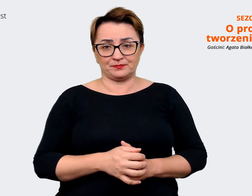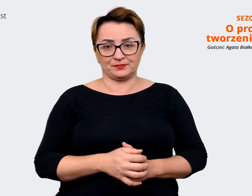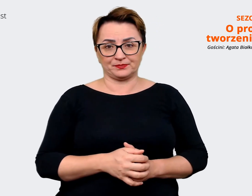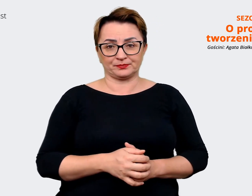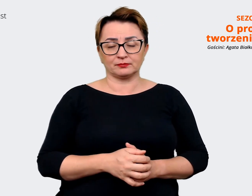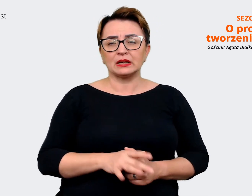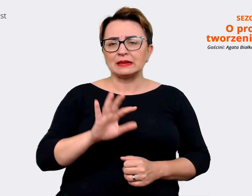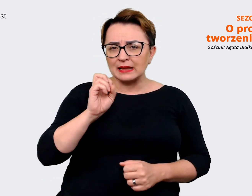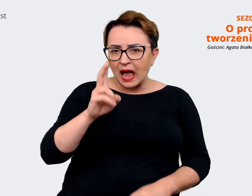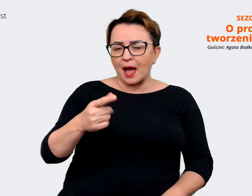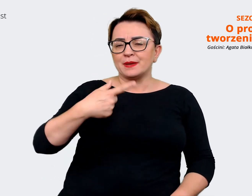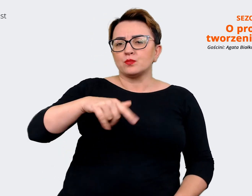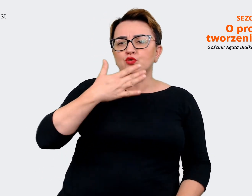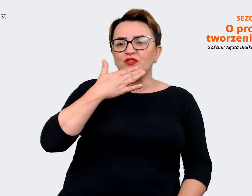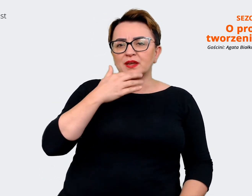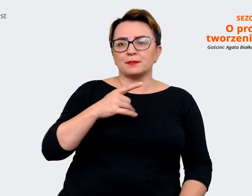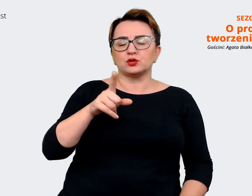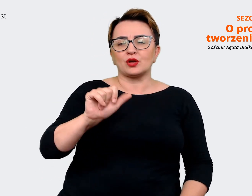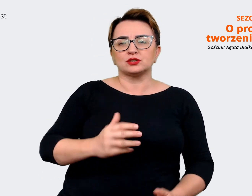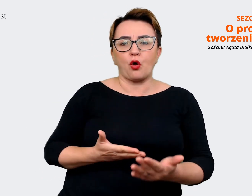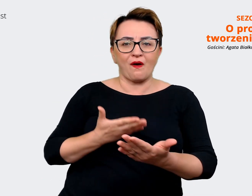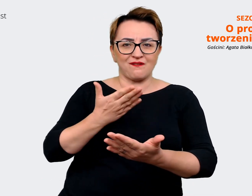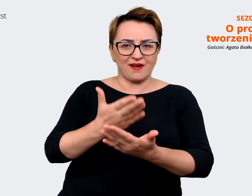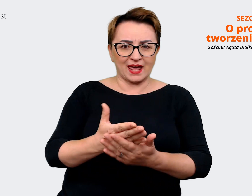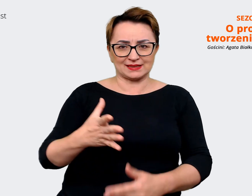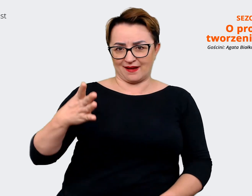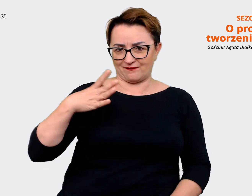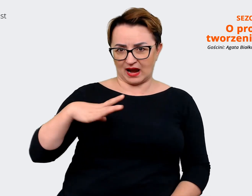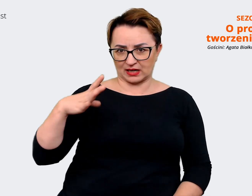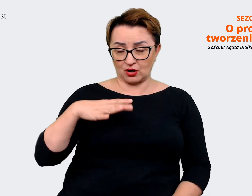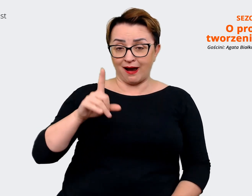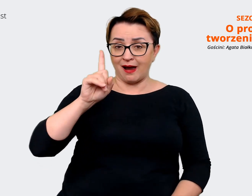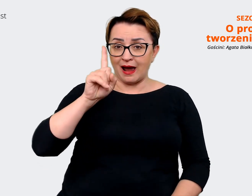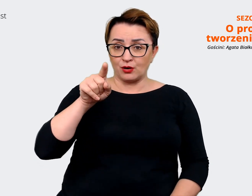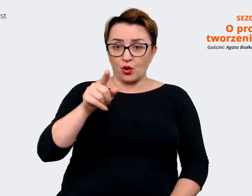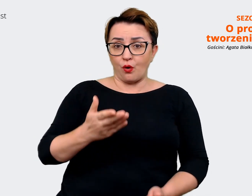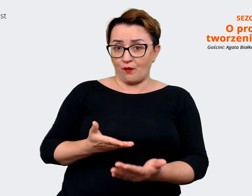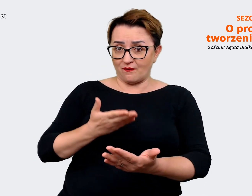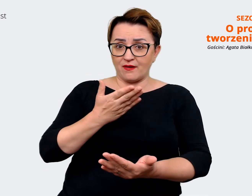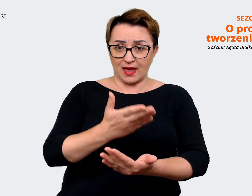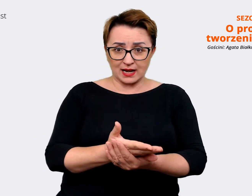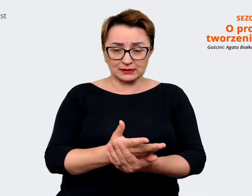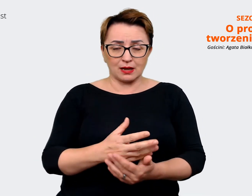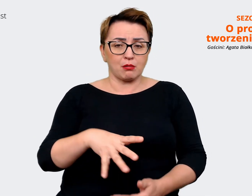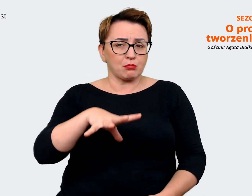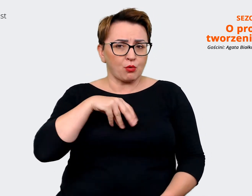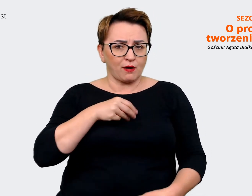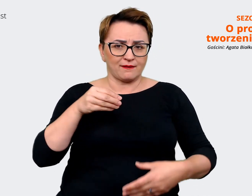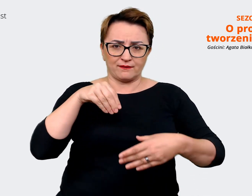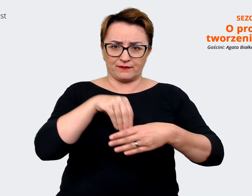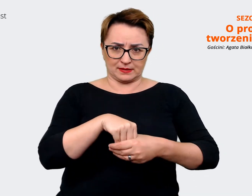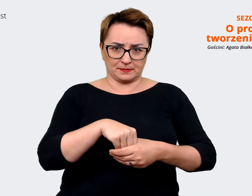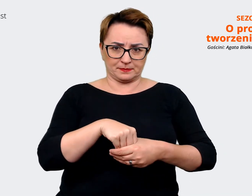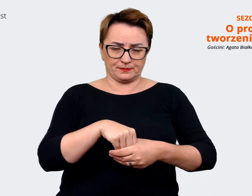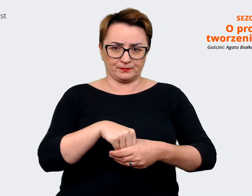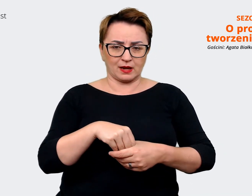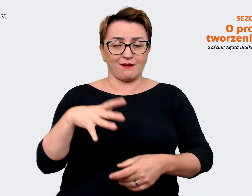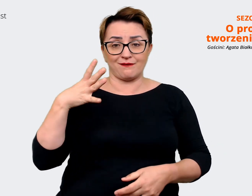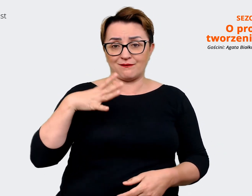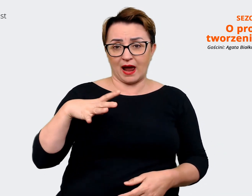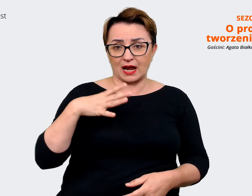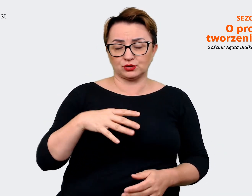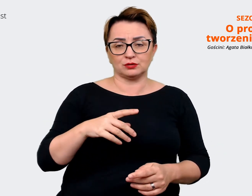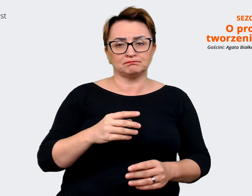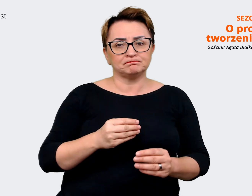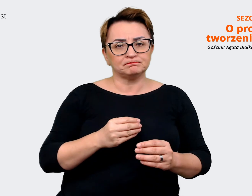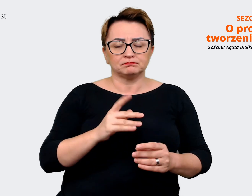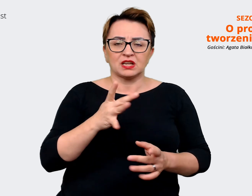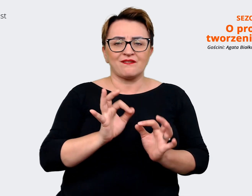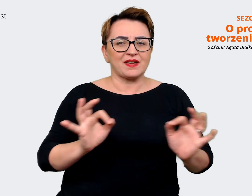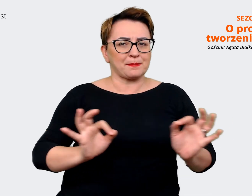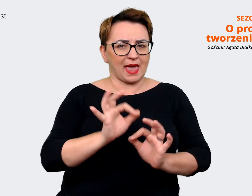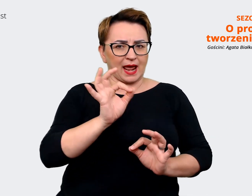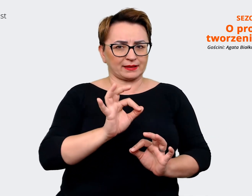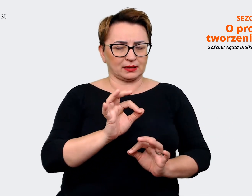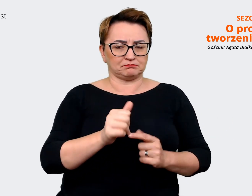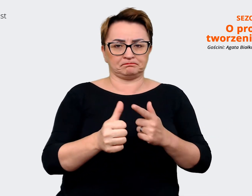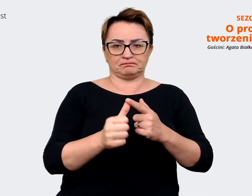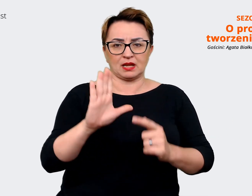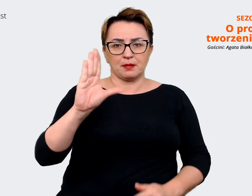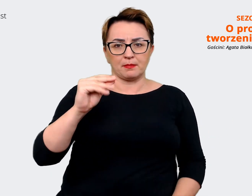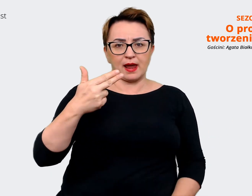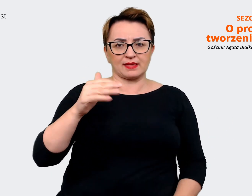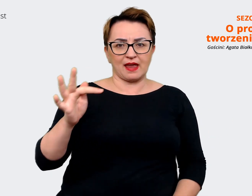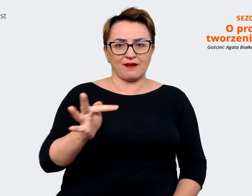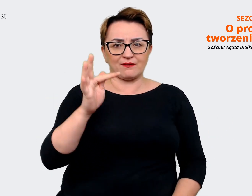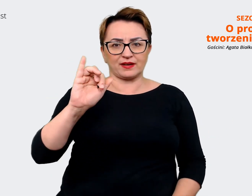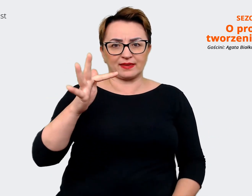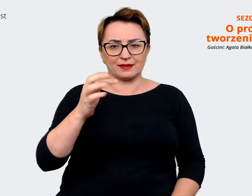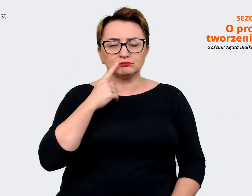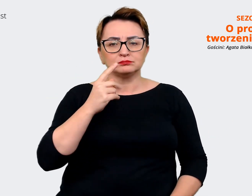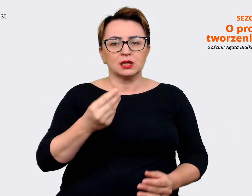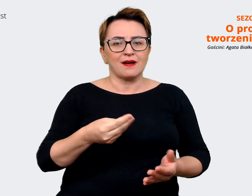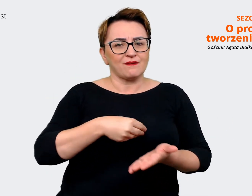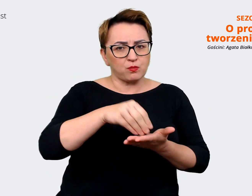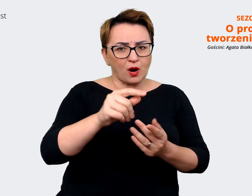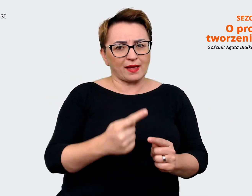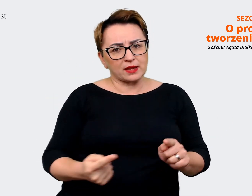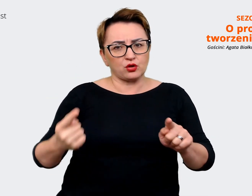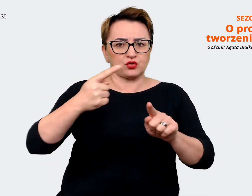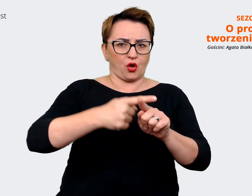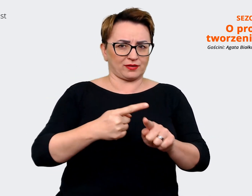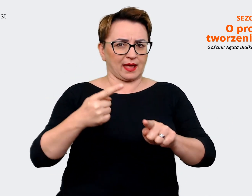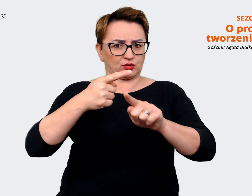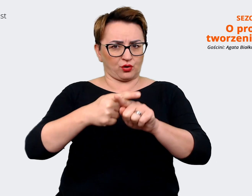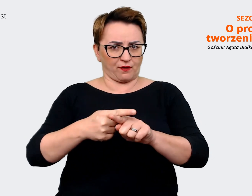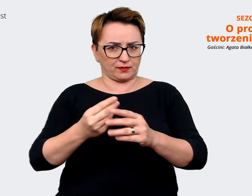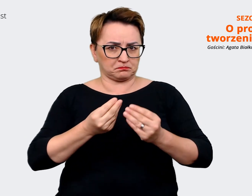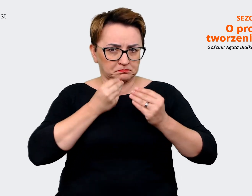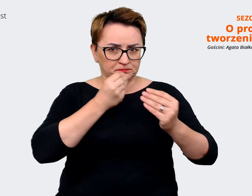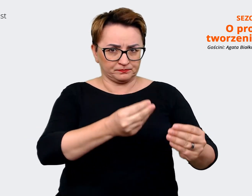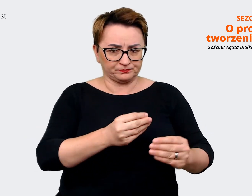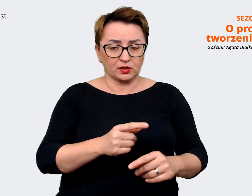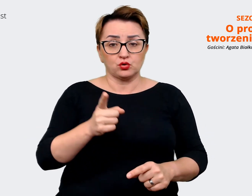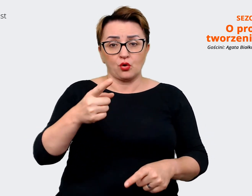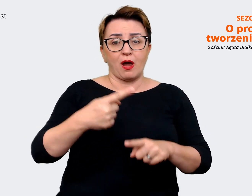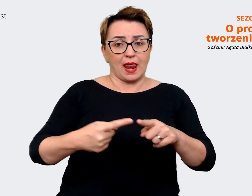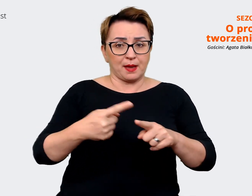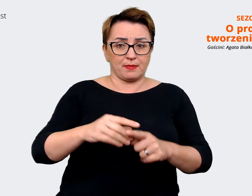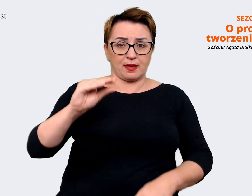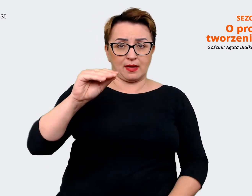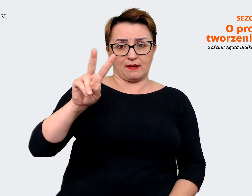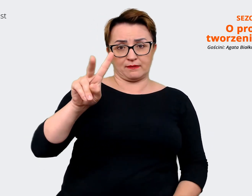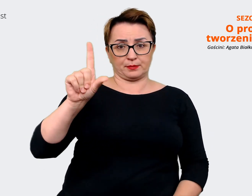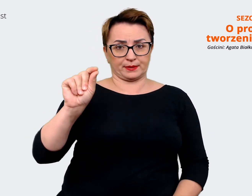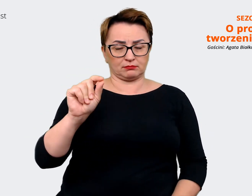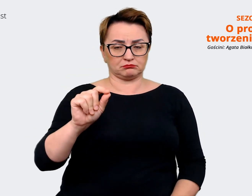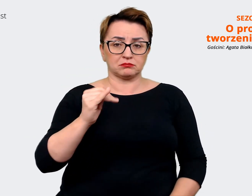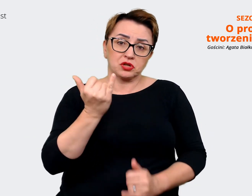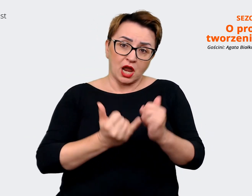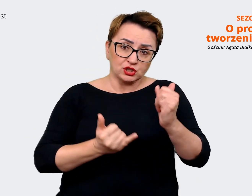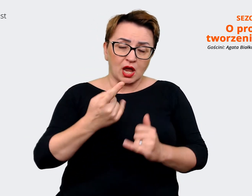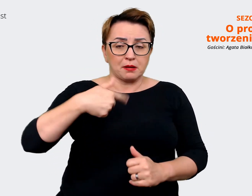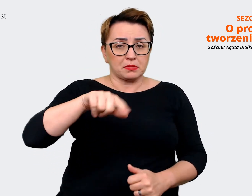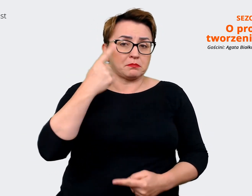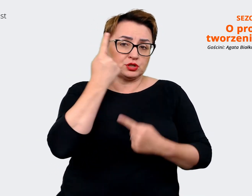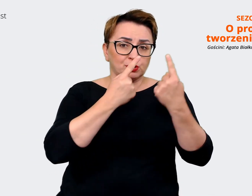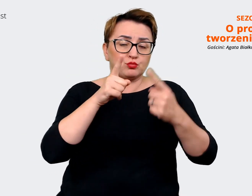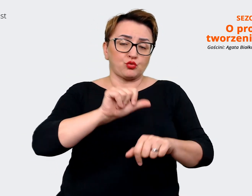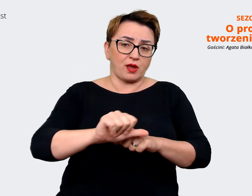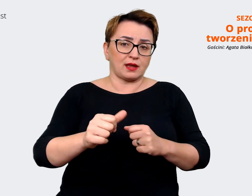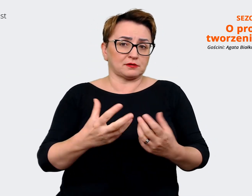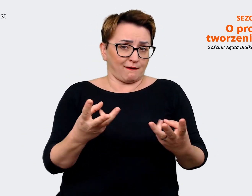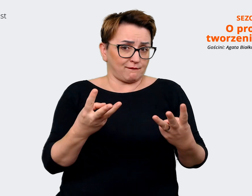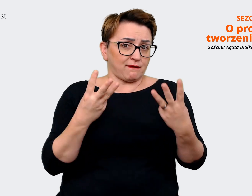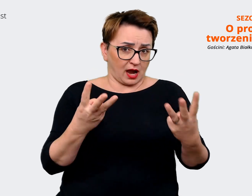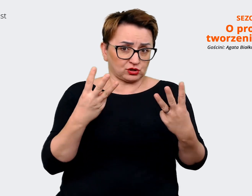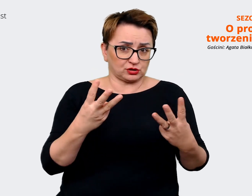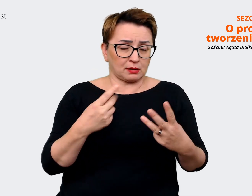We talk about it as an offer of value. And of course, it can include more tangible values, such as benefits, non-monetary rewards, and it can be part of the EVP (Employer Value Proposition) if we consider it something outstanding on which we want to base our communication.